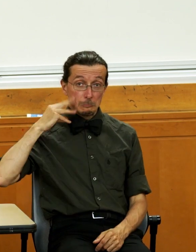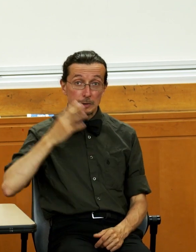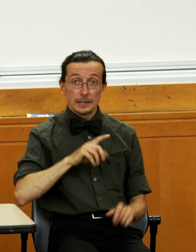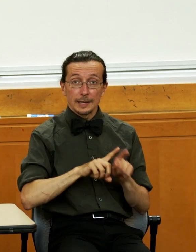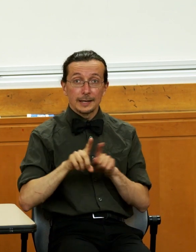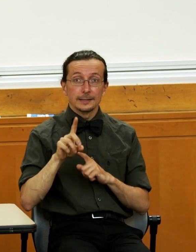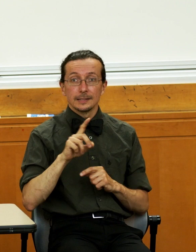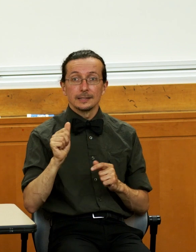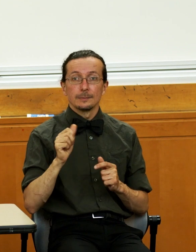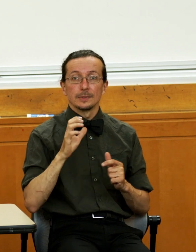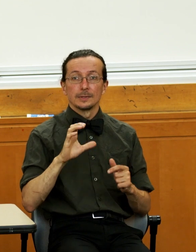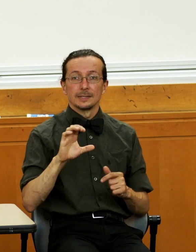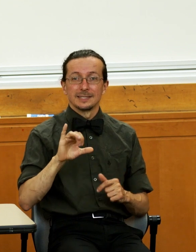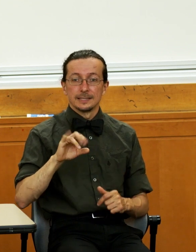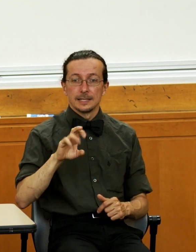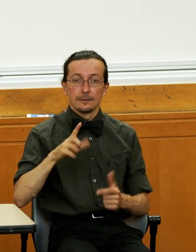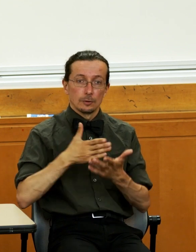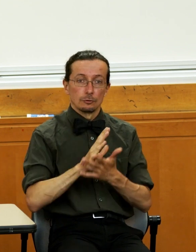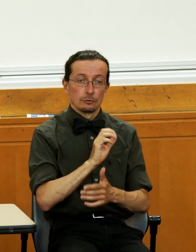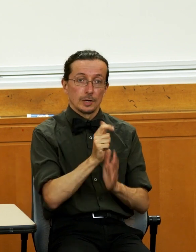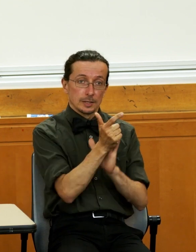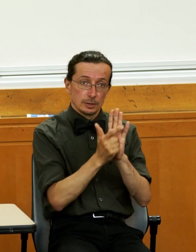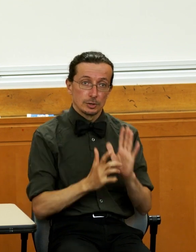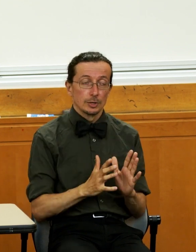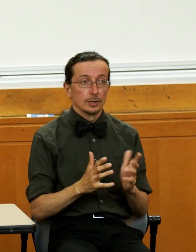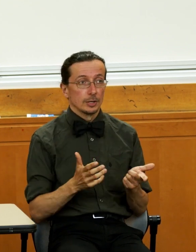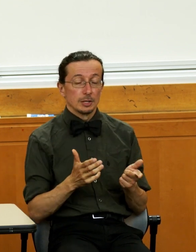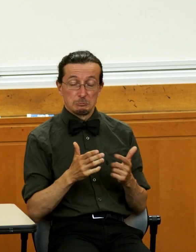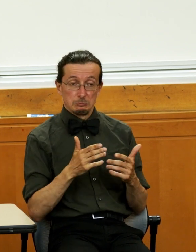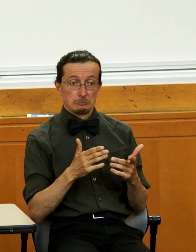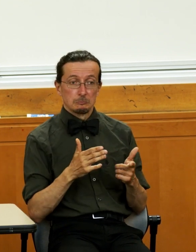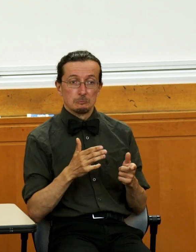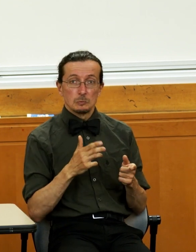despite my assumption in law school that civil rights would necessarily include disability,